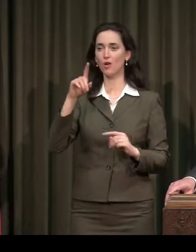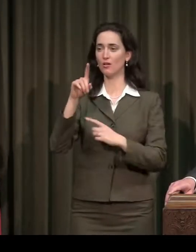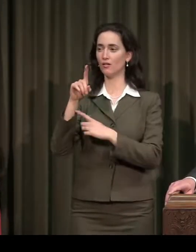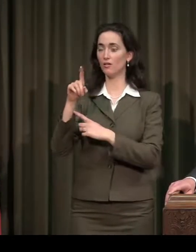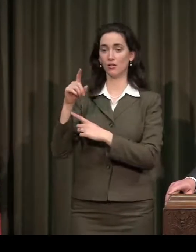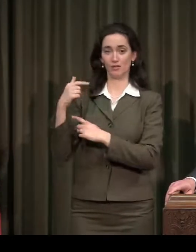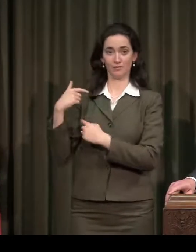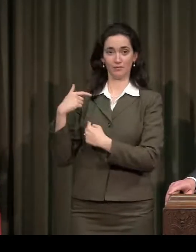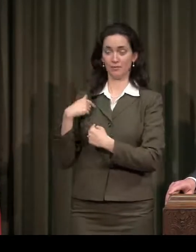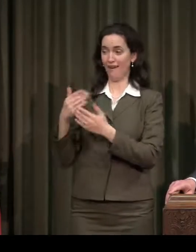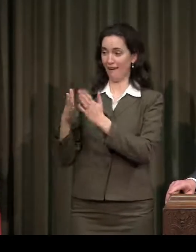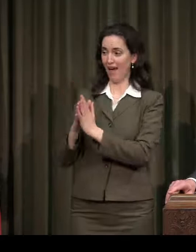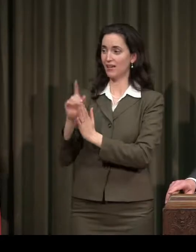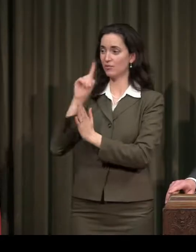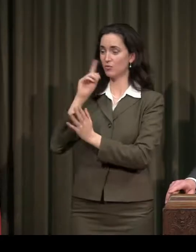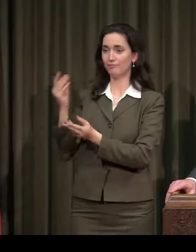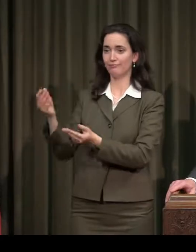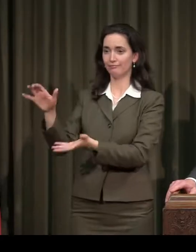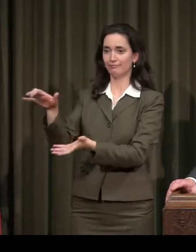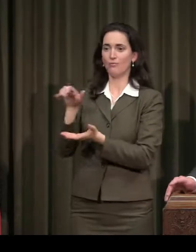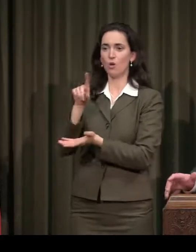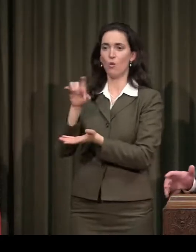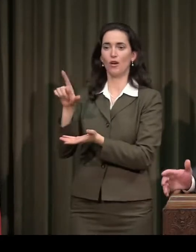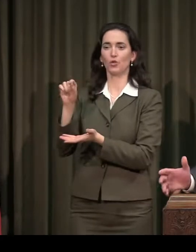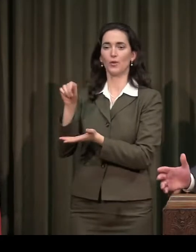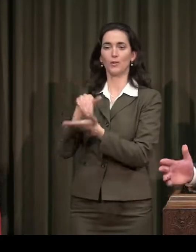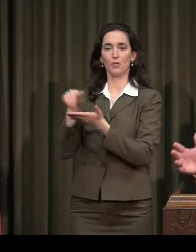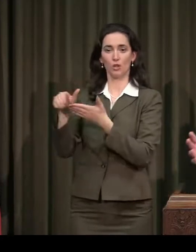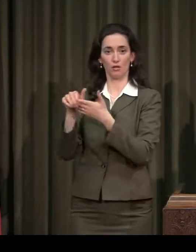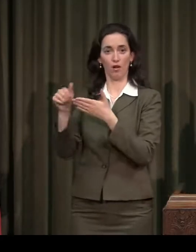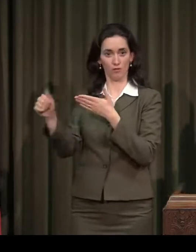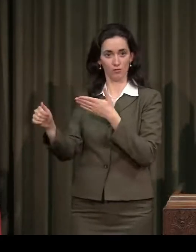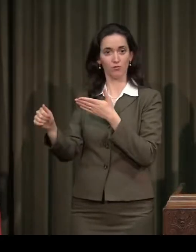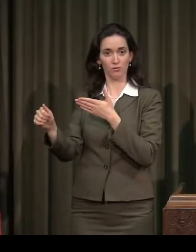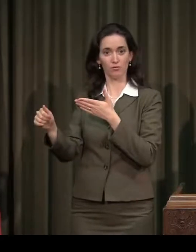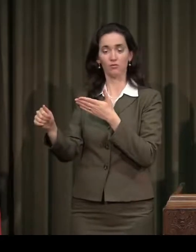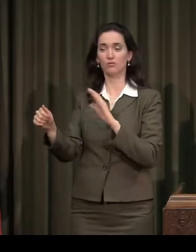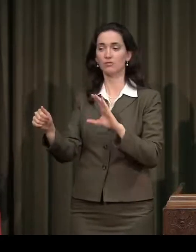i was asking for it to come on top of the means of Finance swaps in